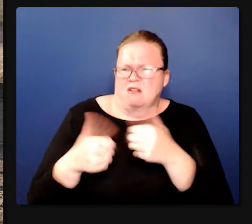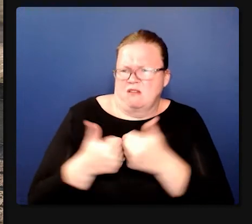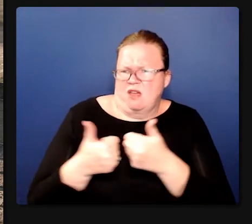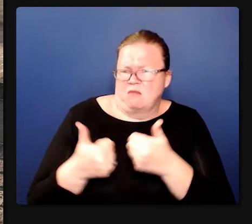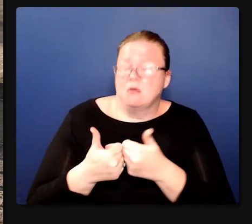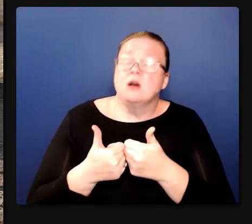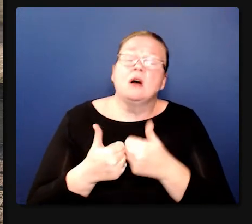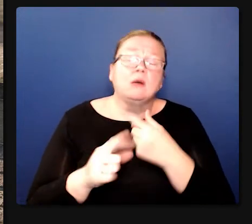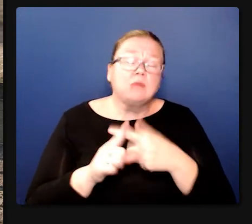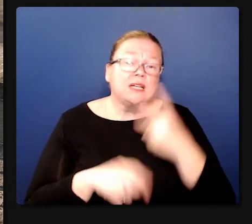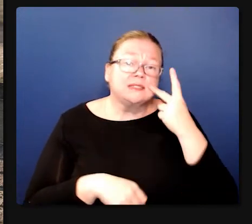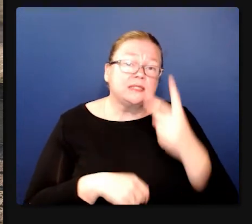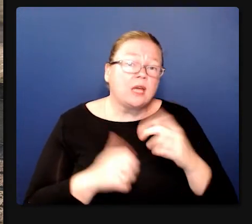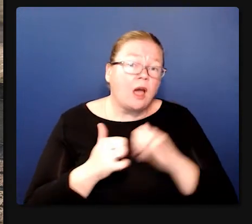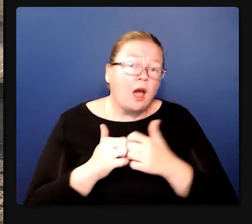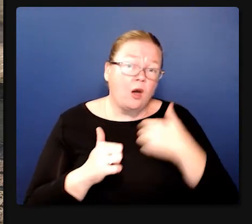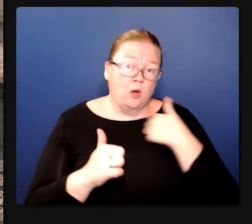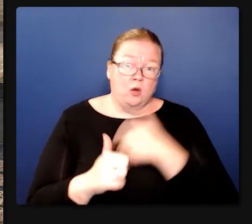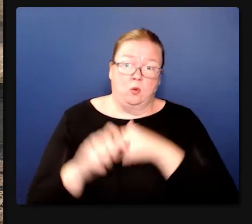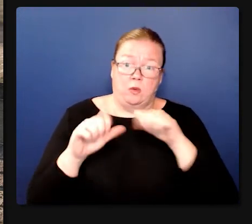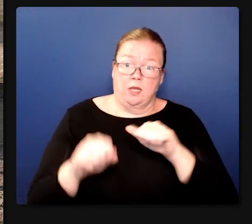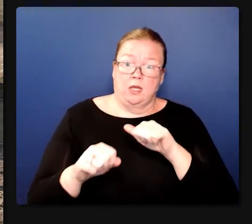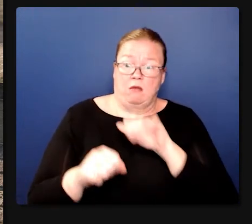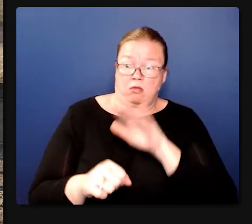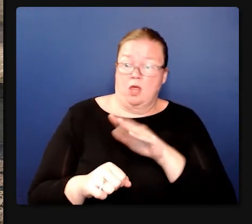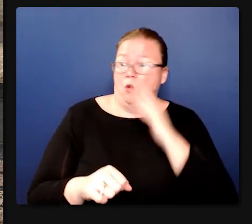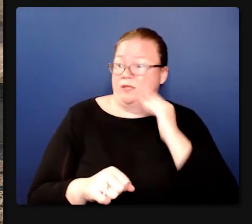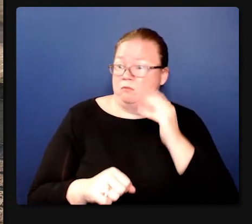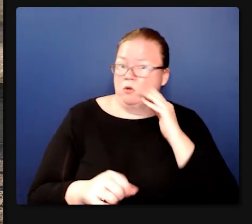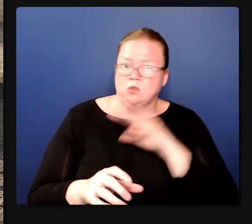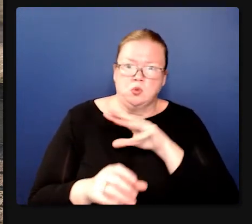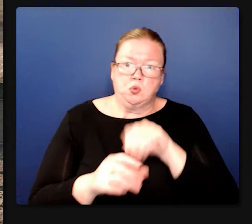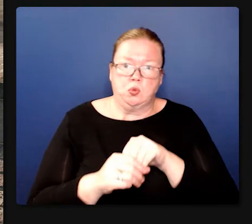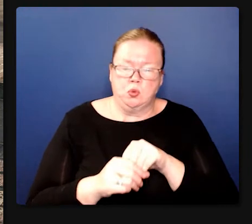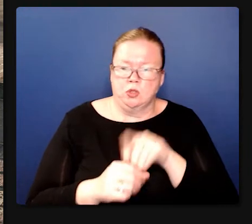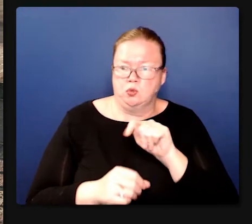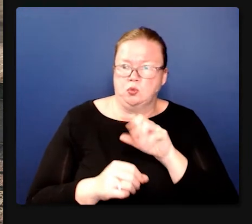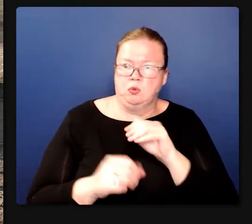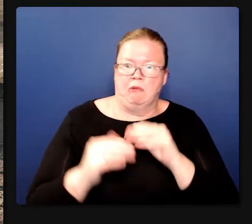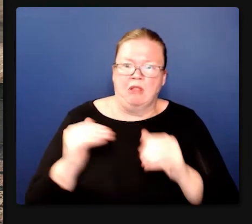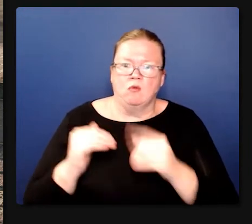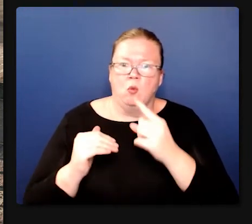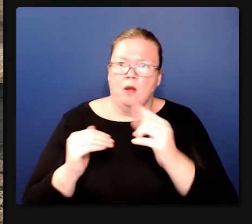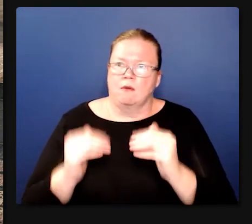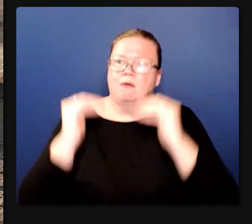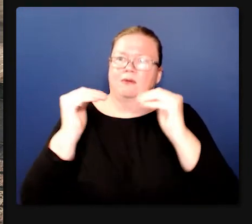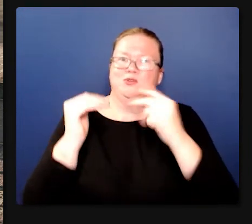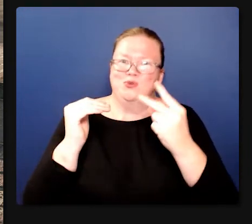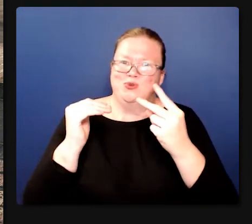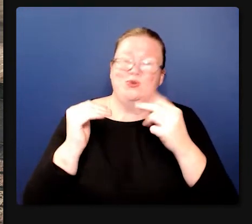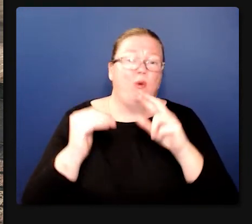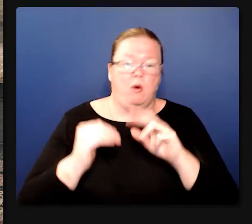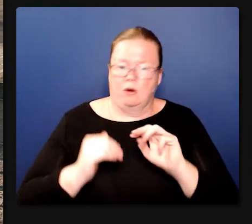and to see how we can improve that experience to get them from, you know, level one to level two or level M to level N